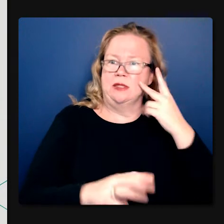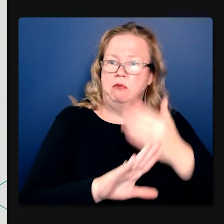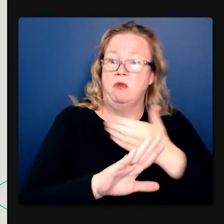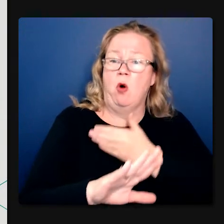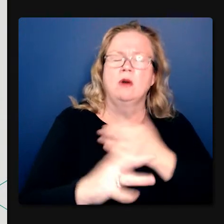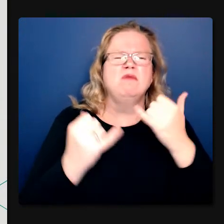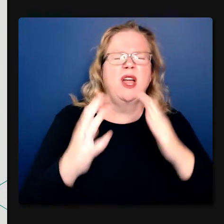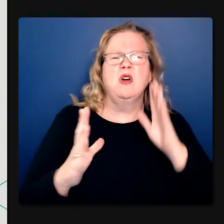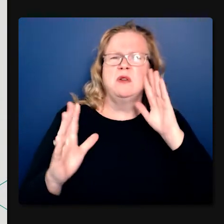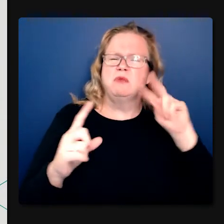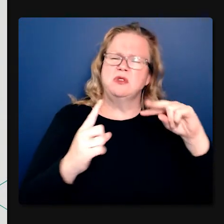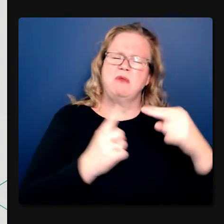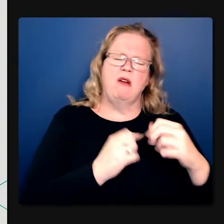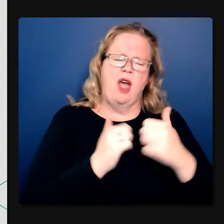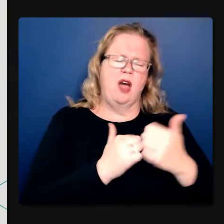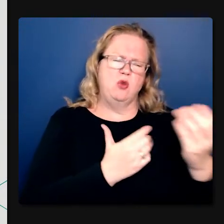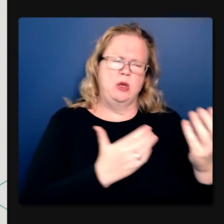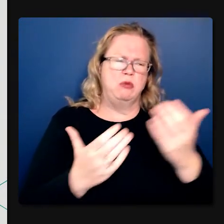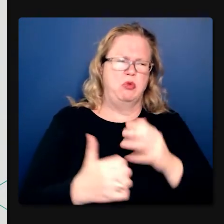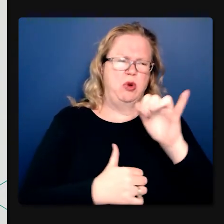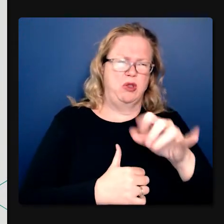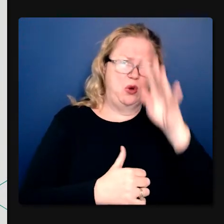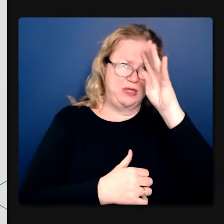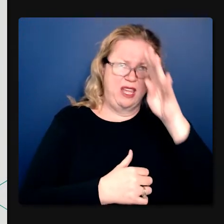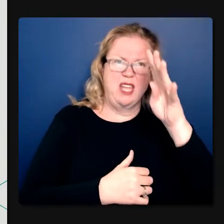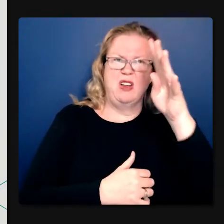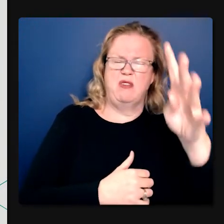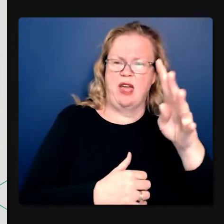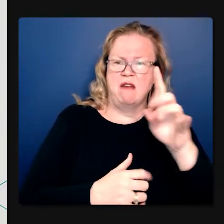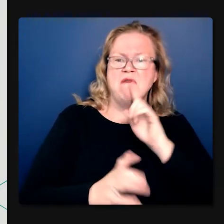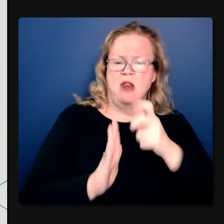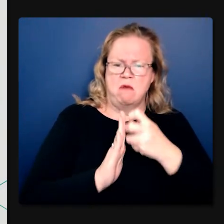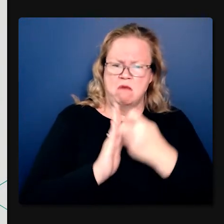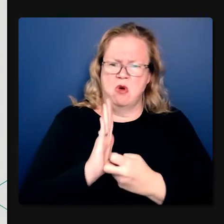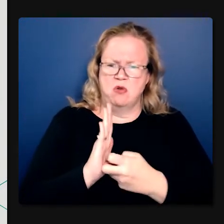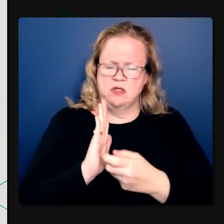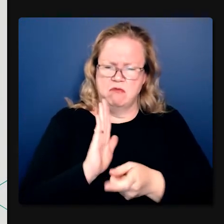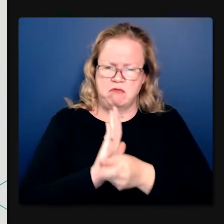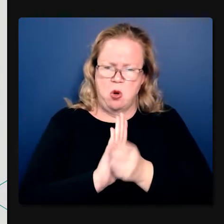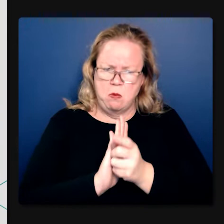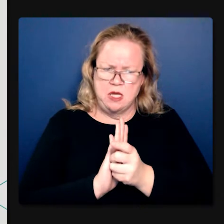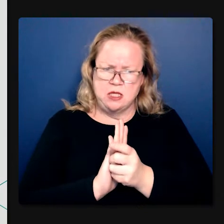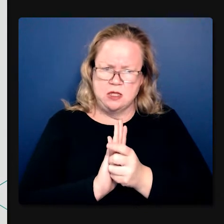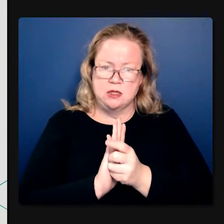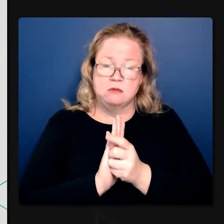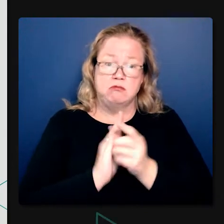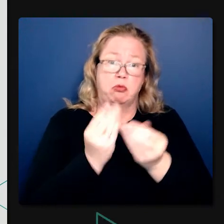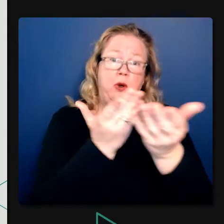From a player perspective, how can we bring those innovative and immersive moments to them?